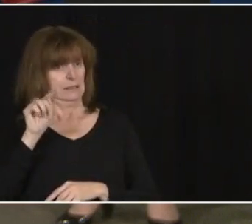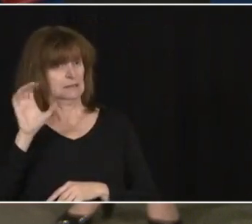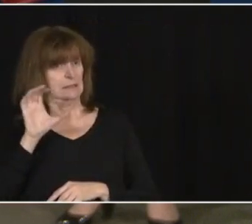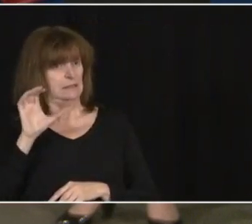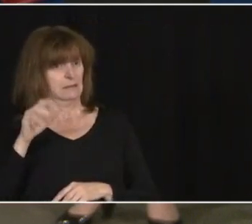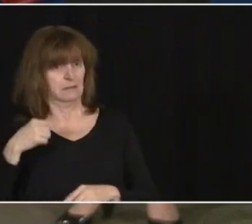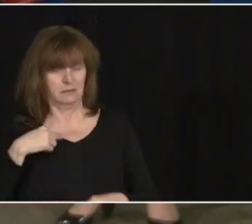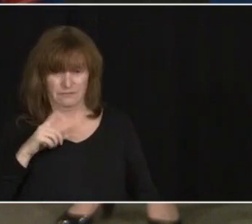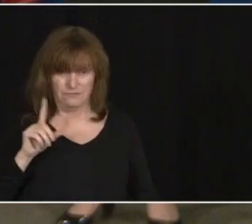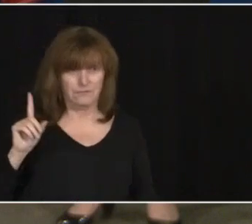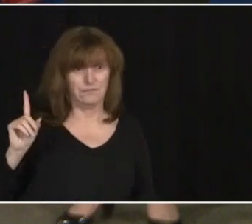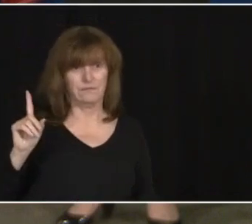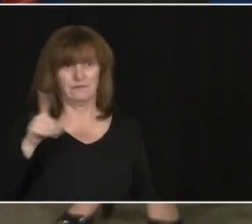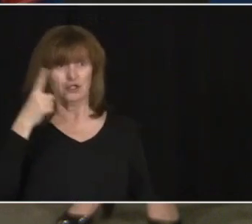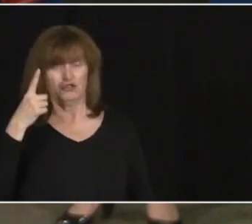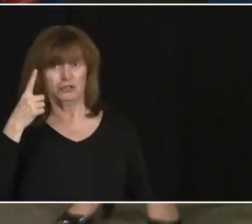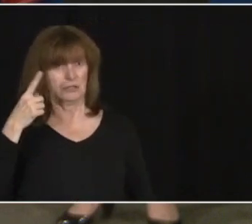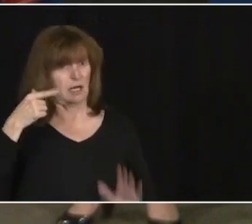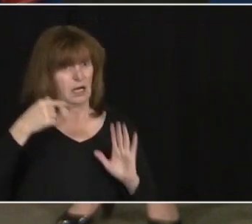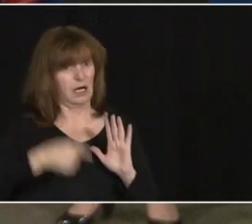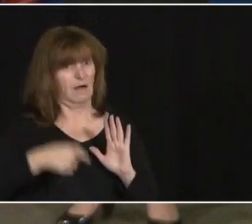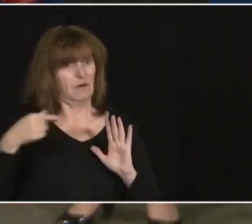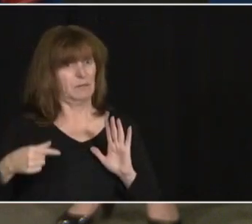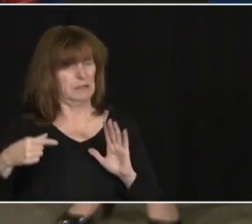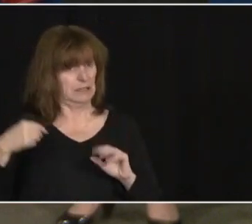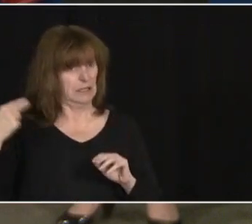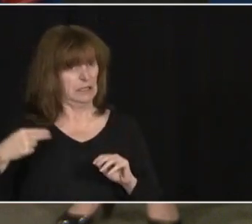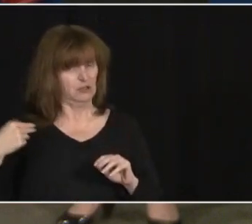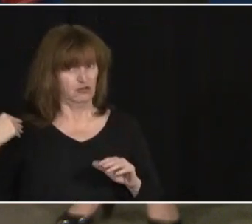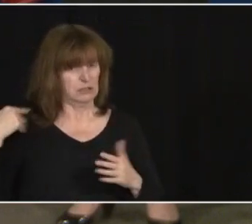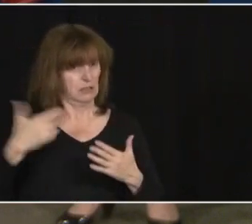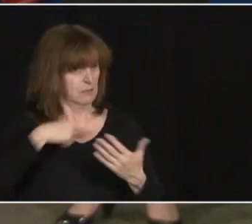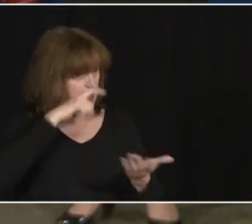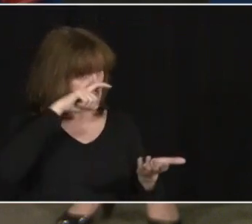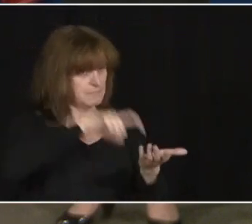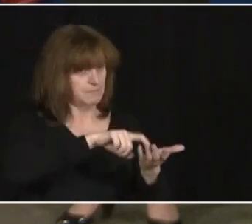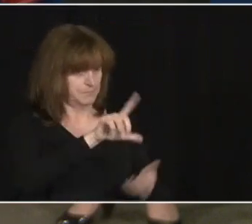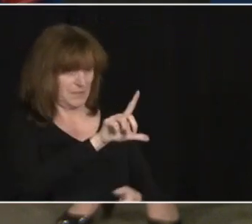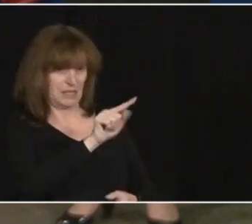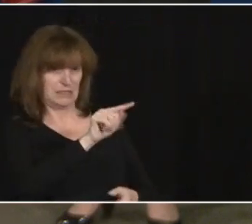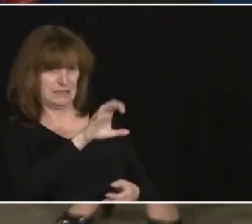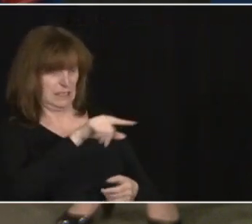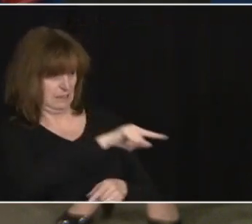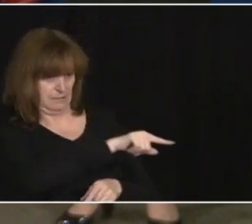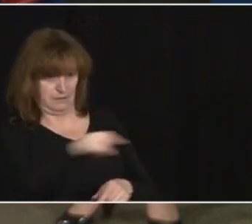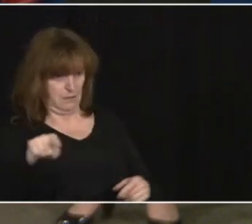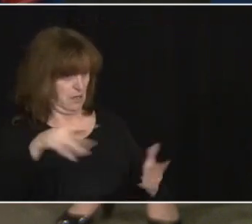to recognize the importance of supporting our most vulnerable people in long-term care. And we've been